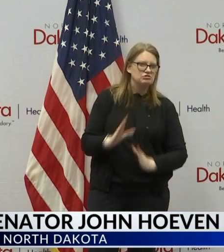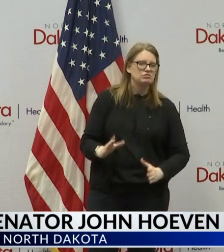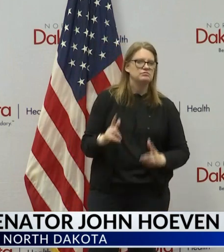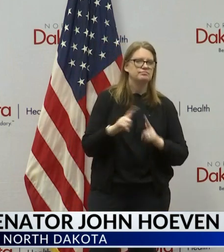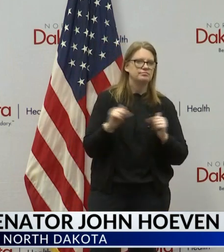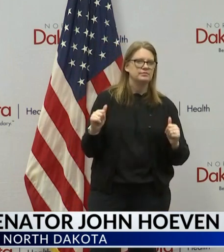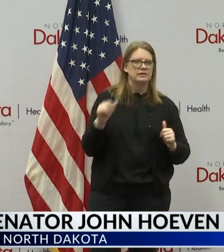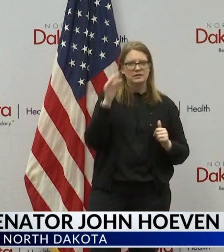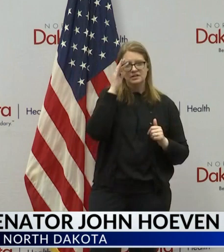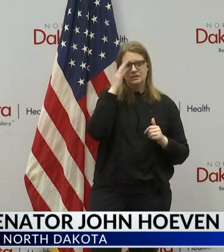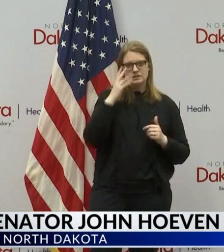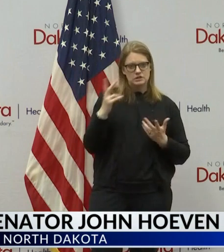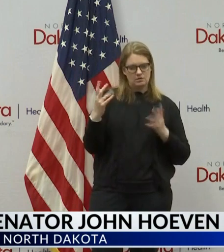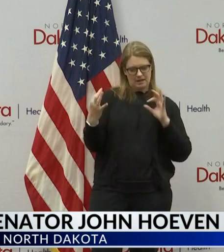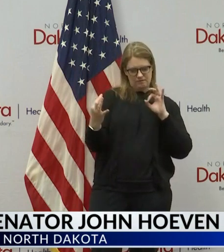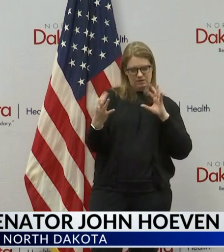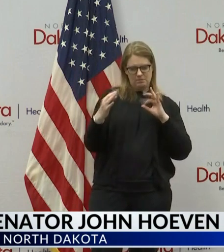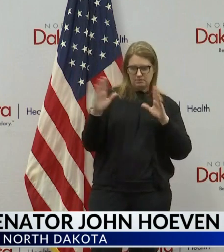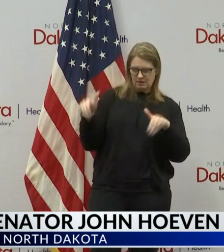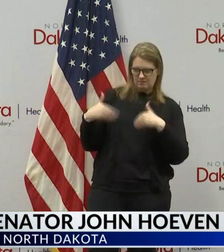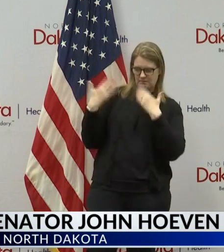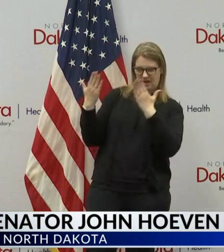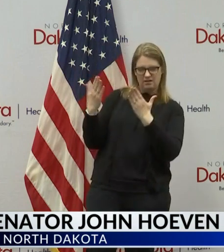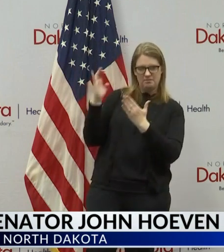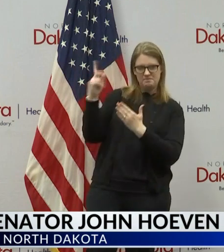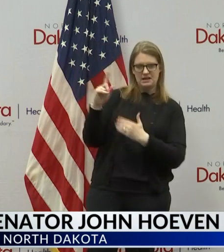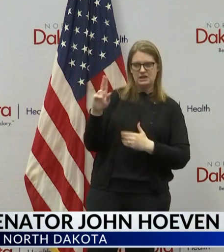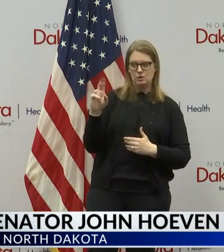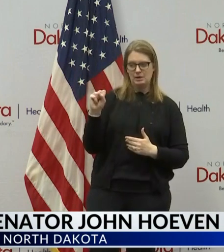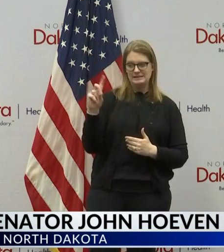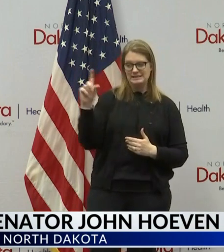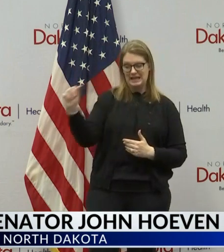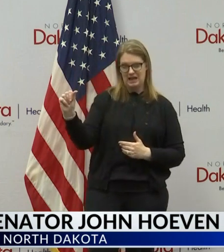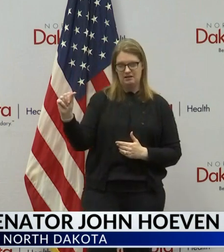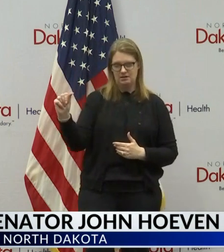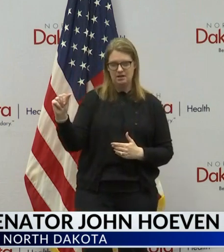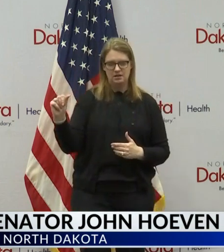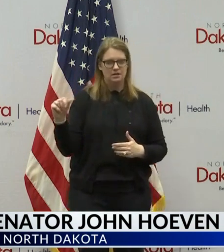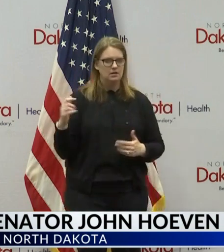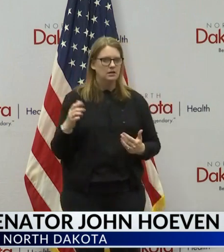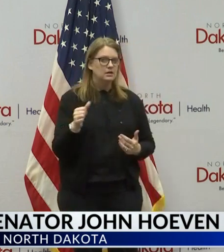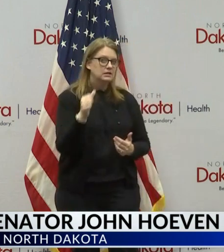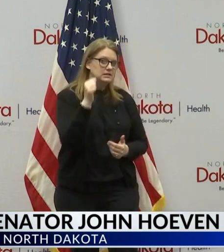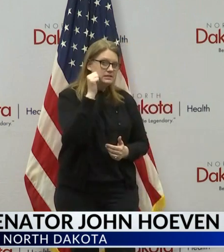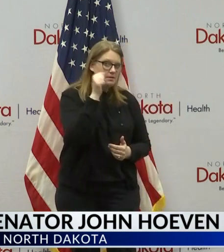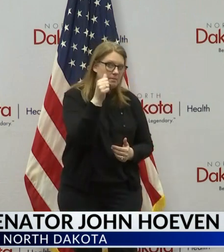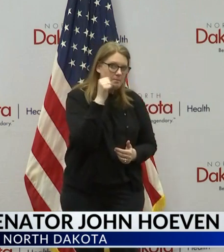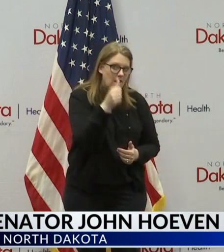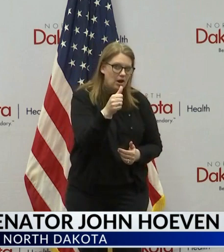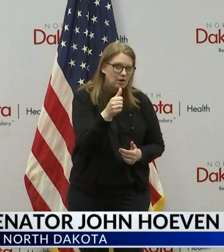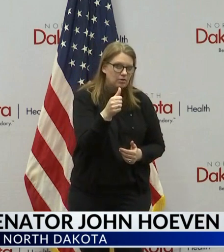HALF FOR LIVESTOCK. WE HAVE PROVIDED THE INPUT